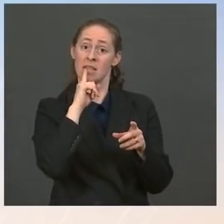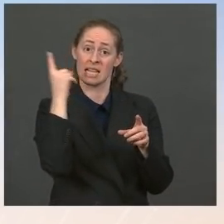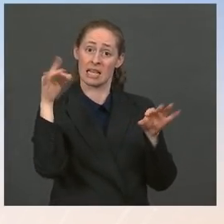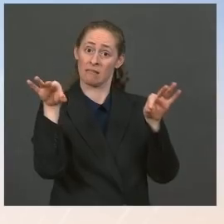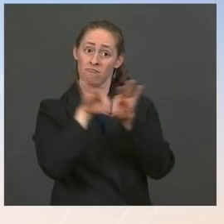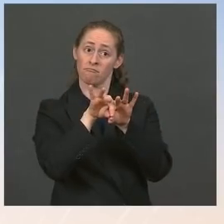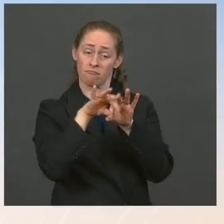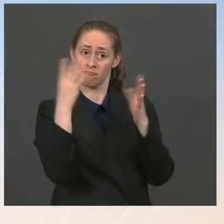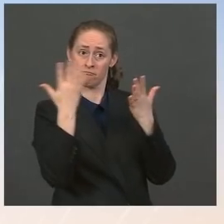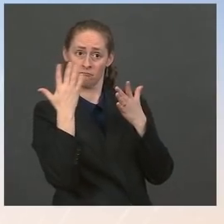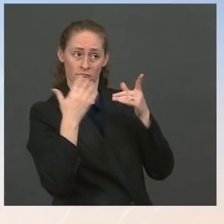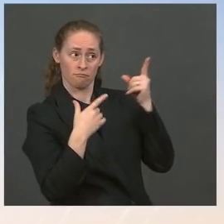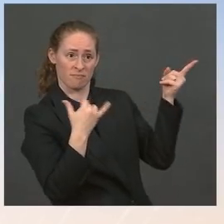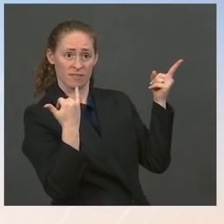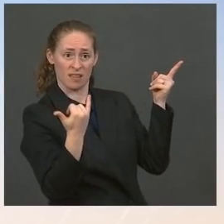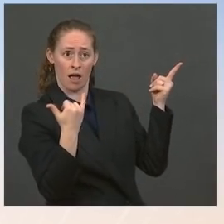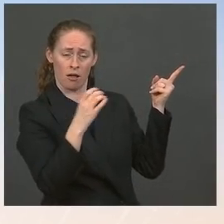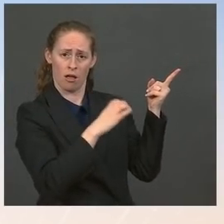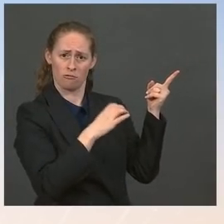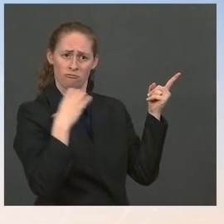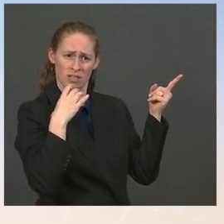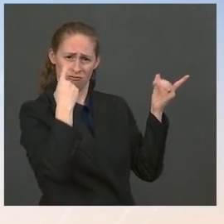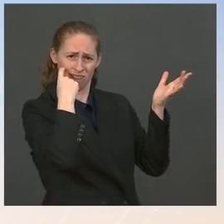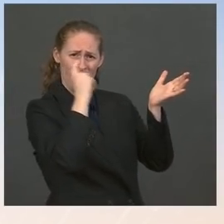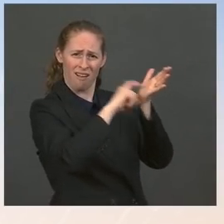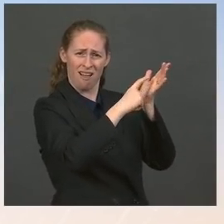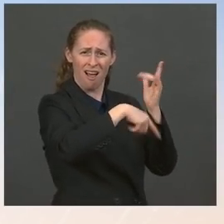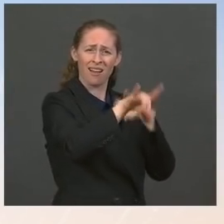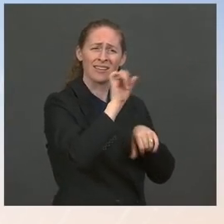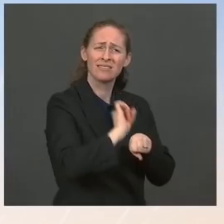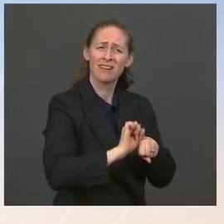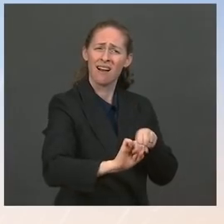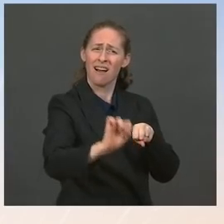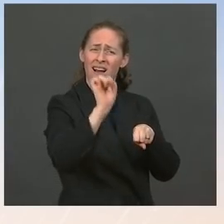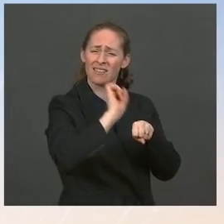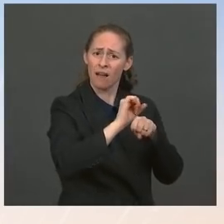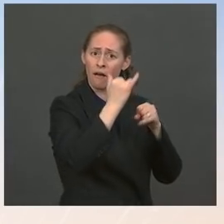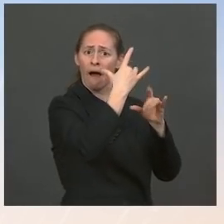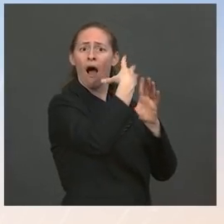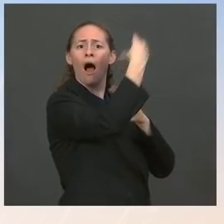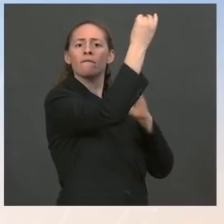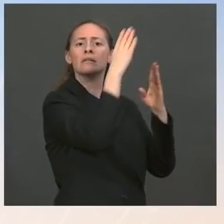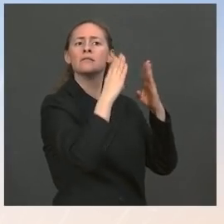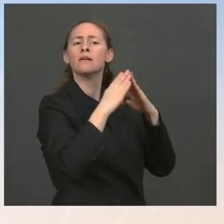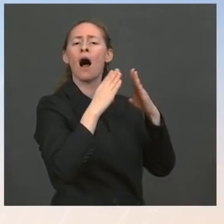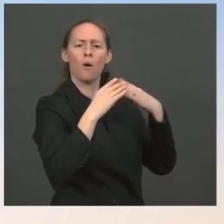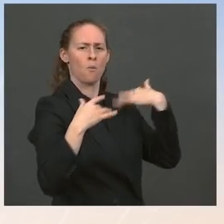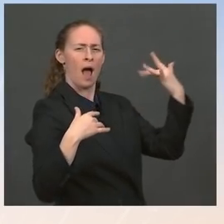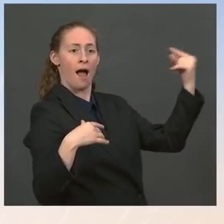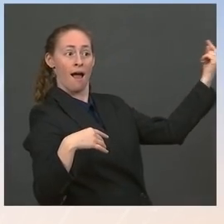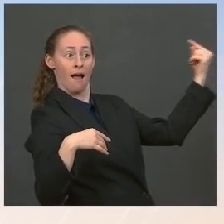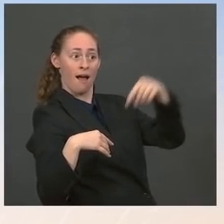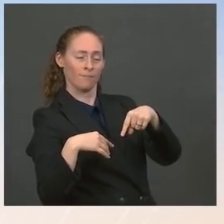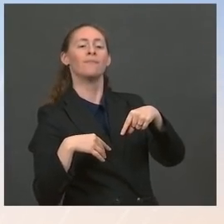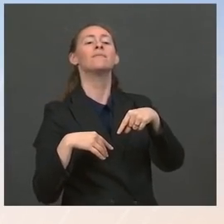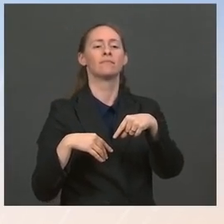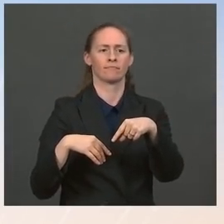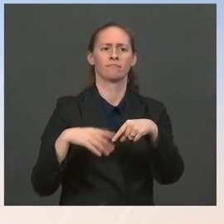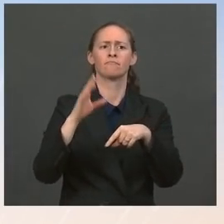who worked very, very hard on this, when they come back, then we'll -- we'll figure out a time to sign it. But you're right, it's -- it's urgent, but we also want to make sure